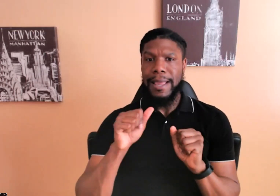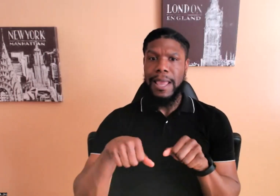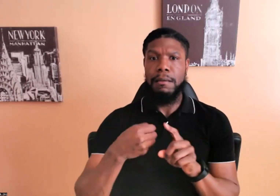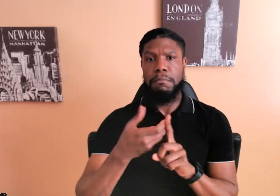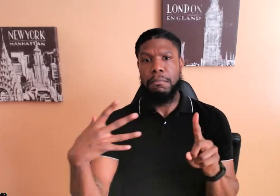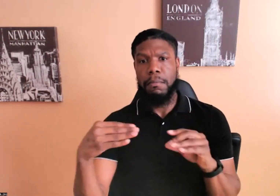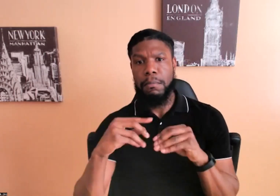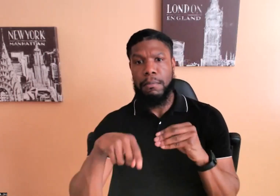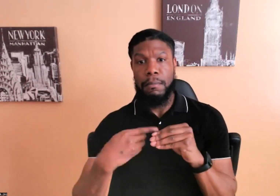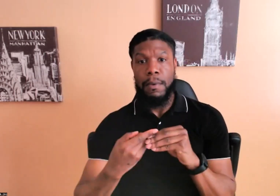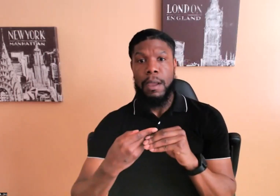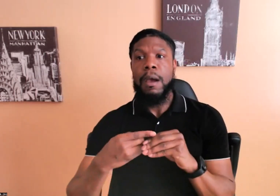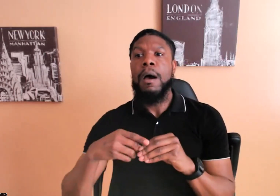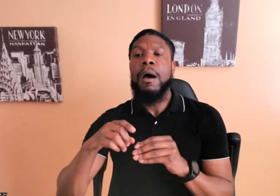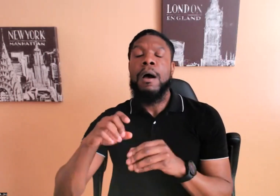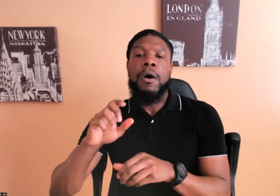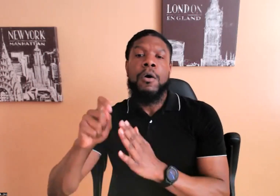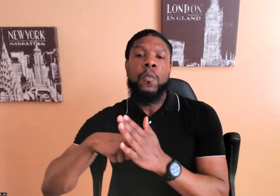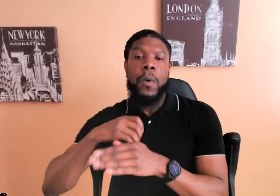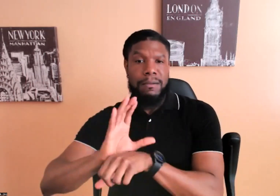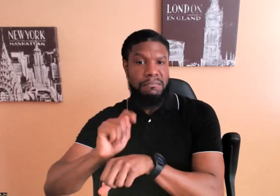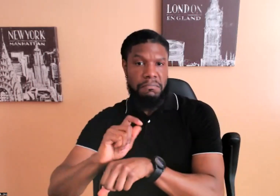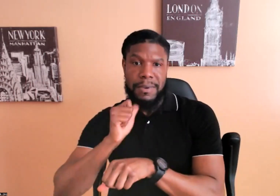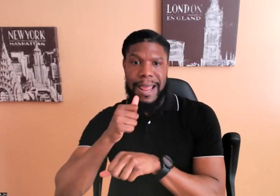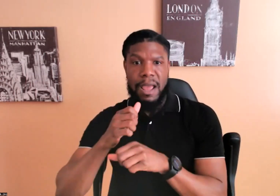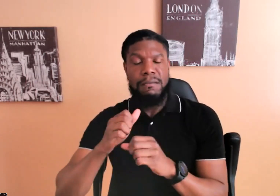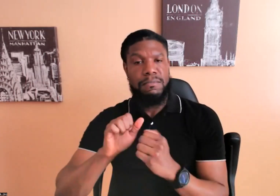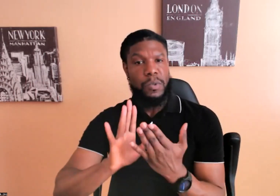consultants didn't just edit but addressed higher order concerns. I think that's definitely worth